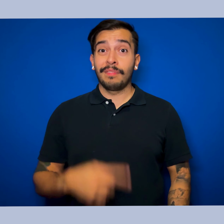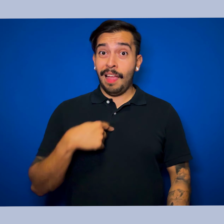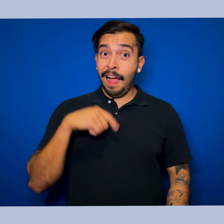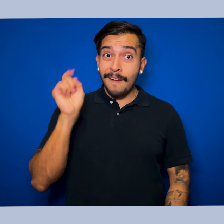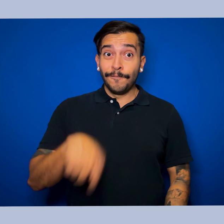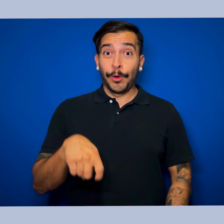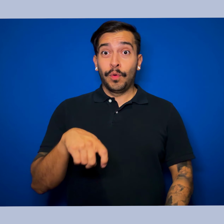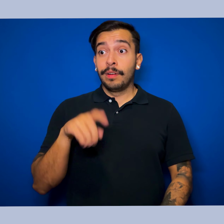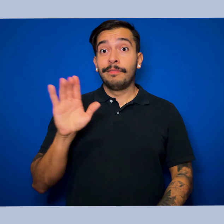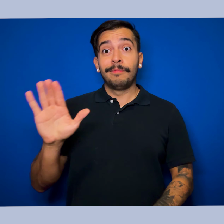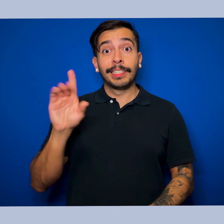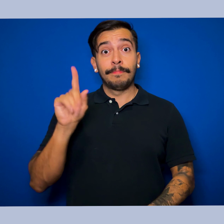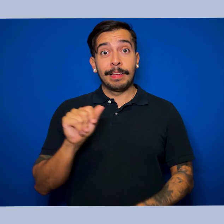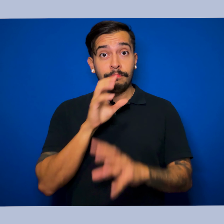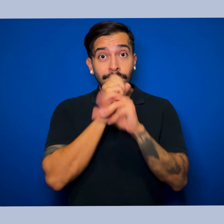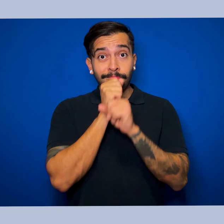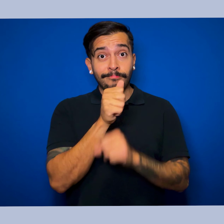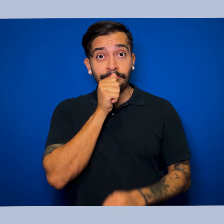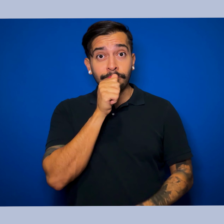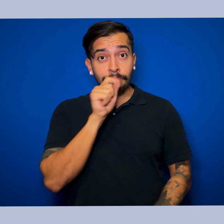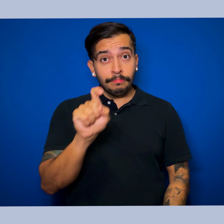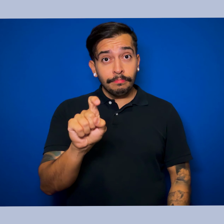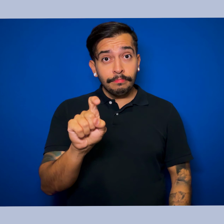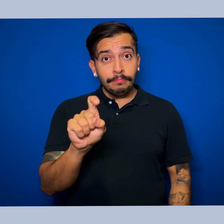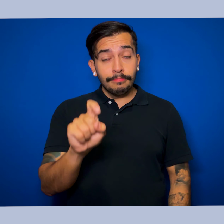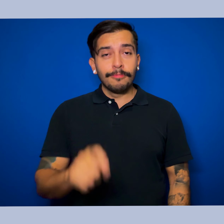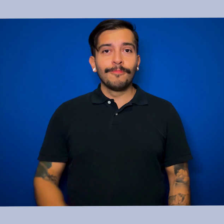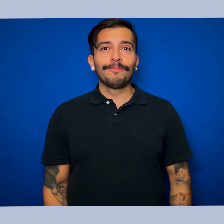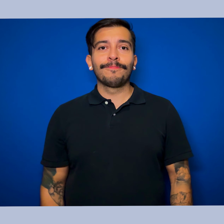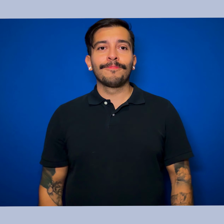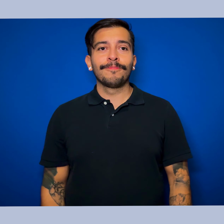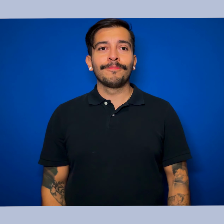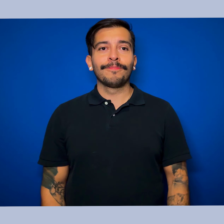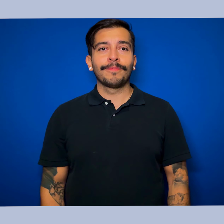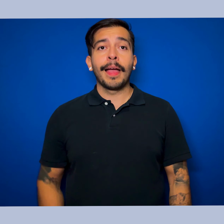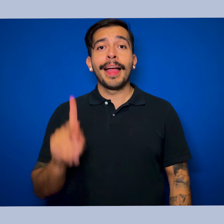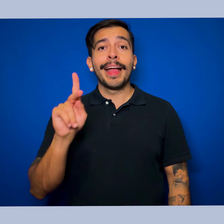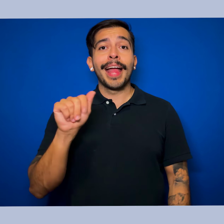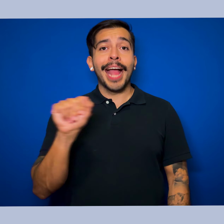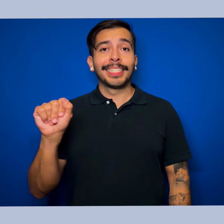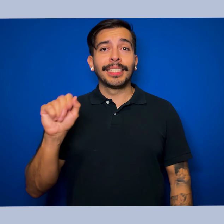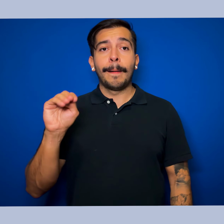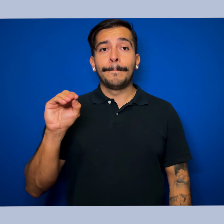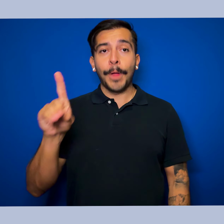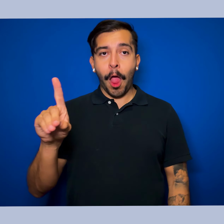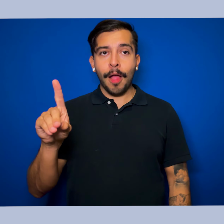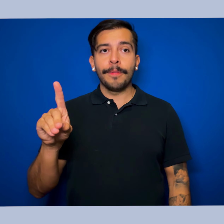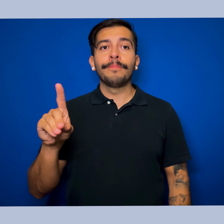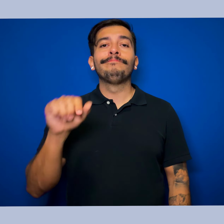Do I have to keep an employee's disability a secret? Kass, MOD.